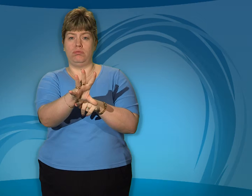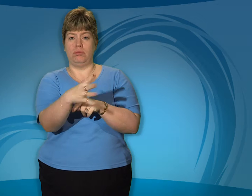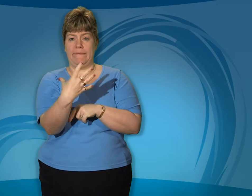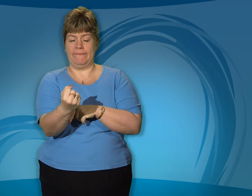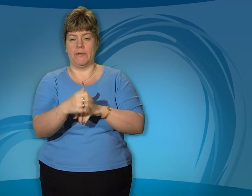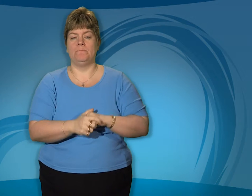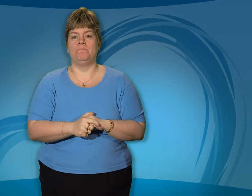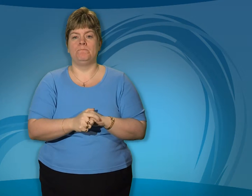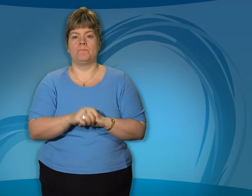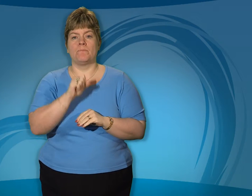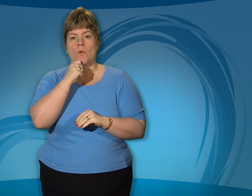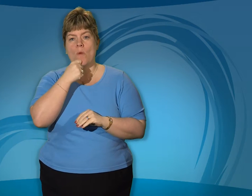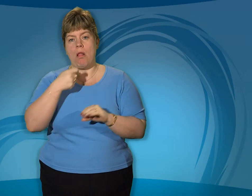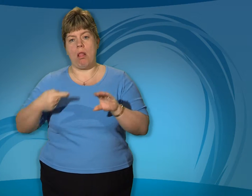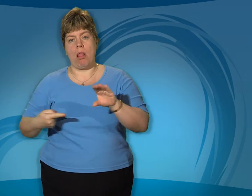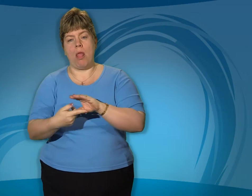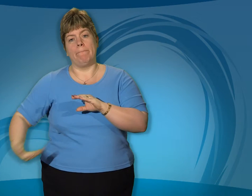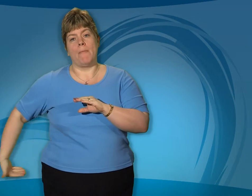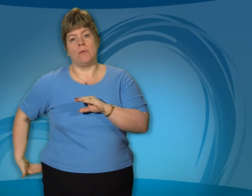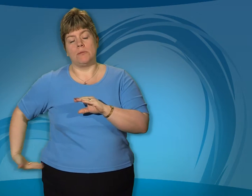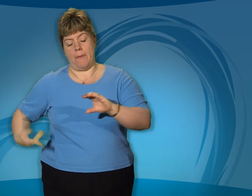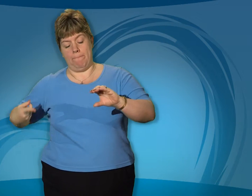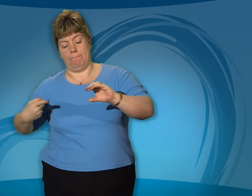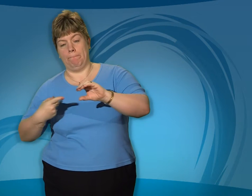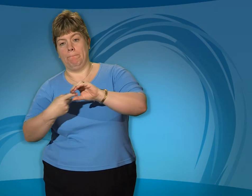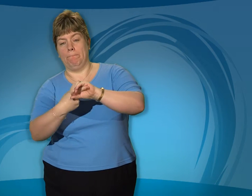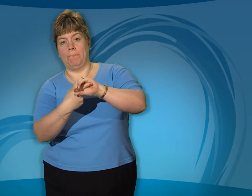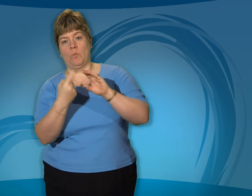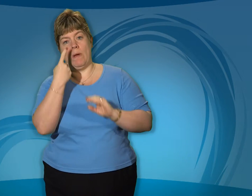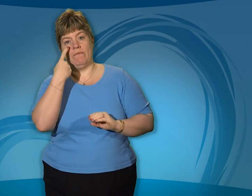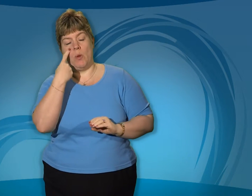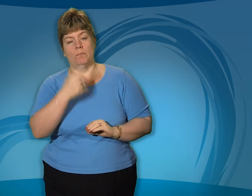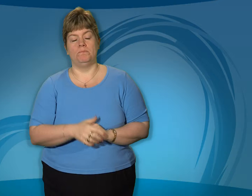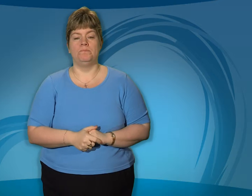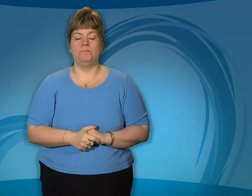bright light at the end. It is passed into your back passage through your bottom.